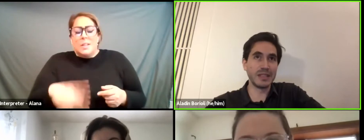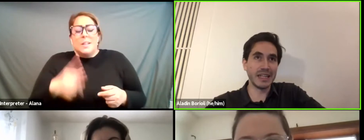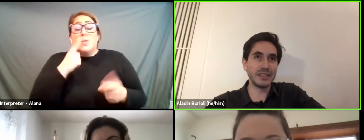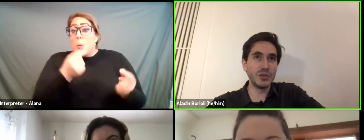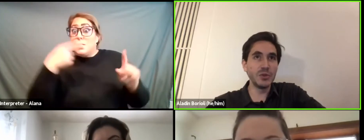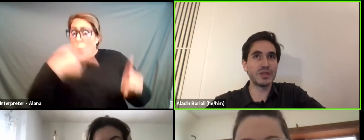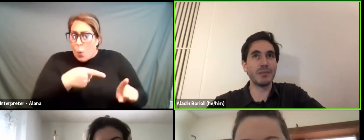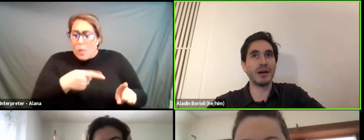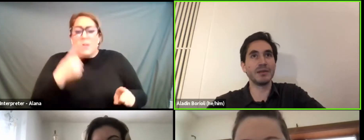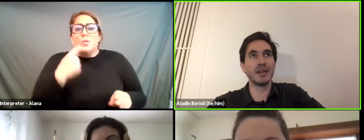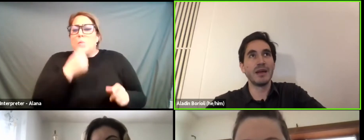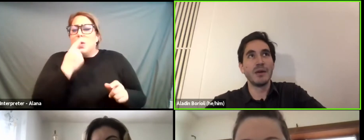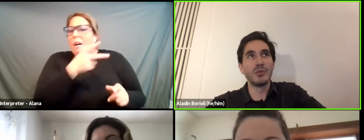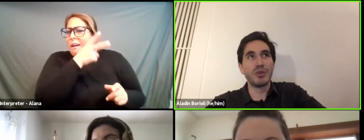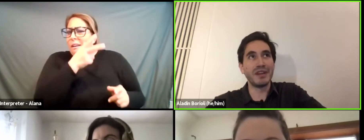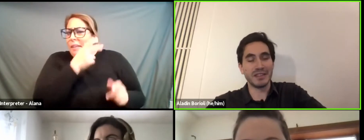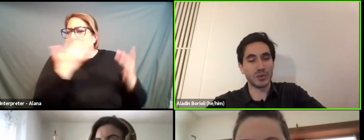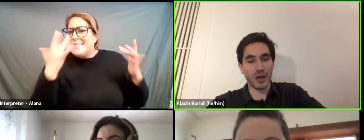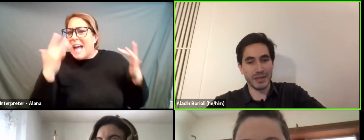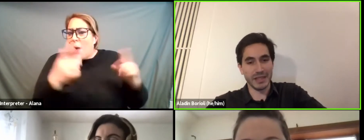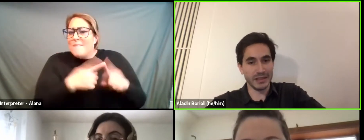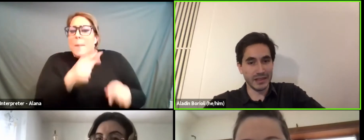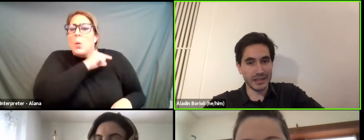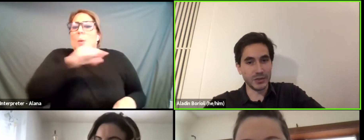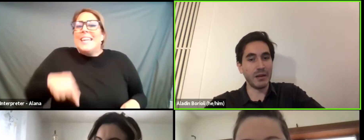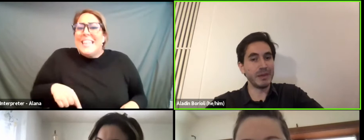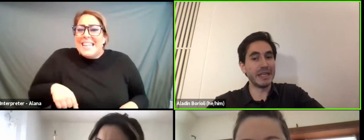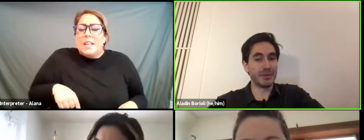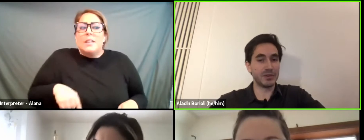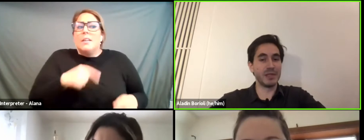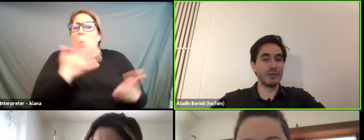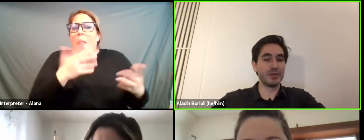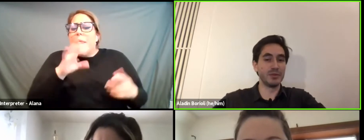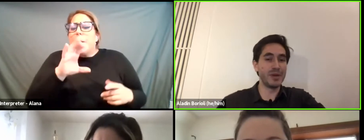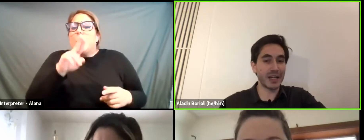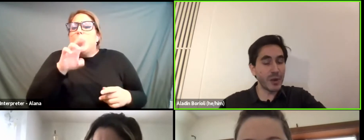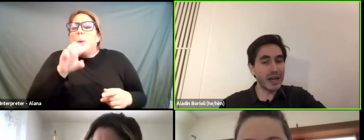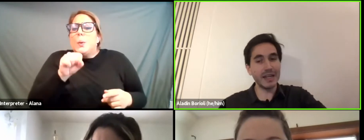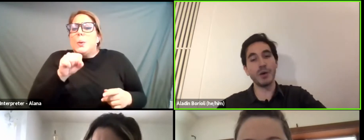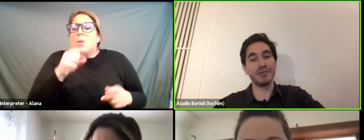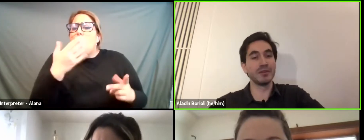get cues about, to prevent swarming and to help beekeepers to be able to react quickly or even to